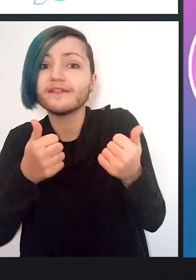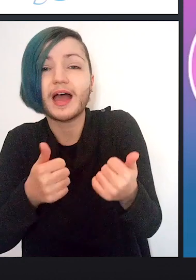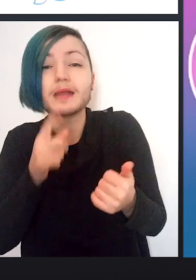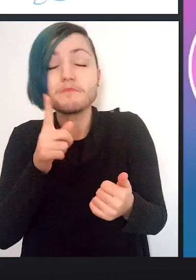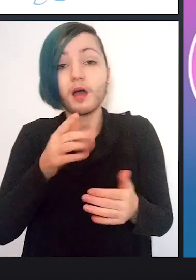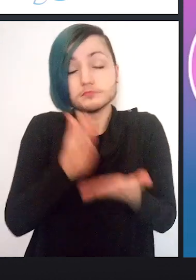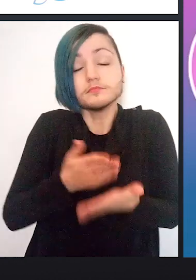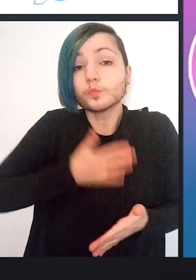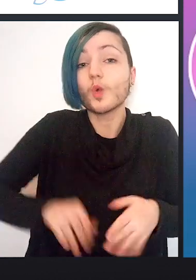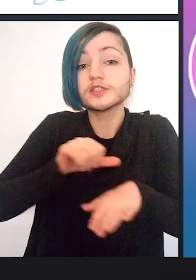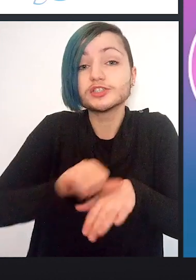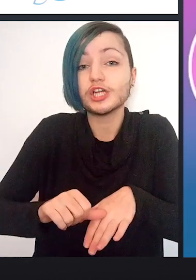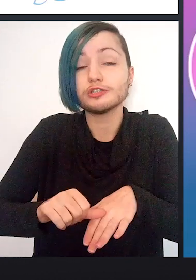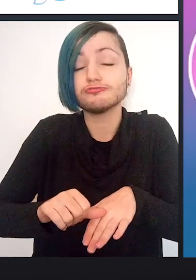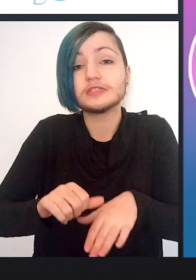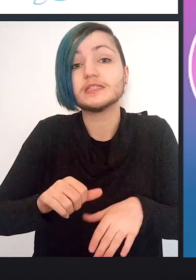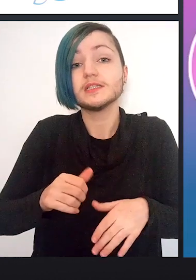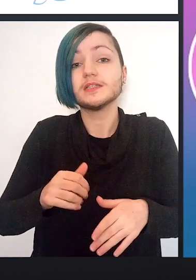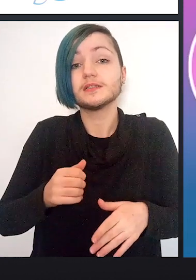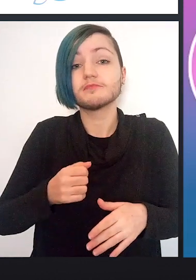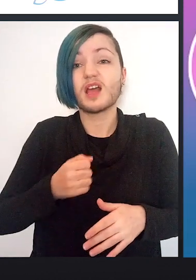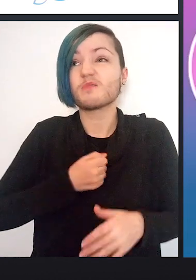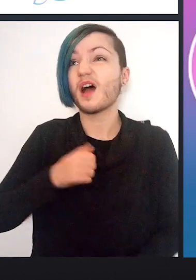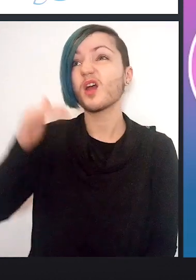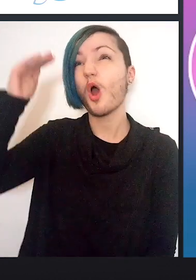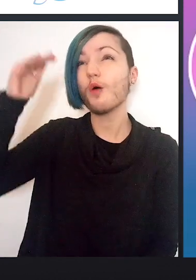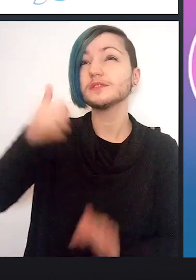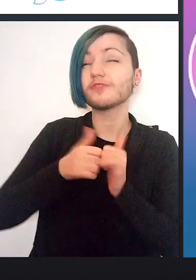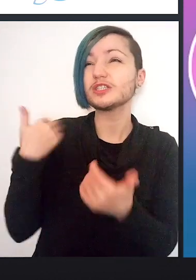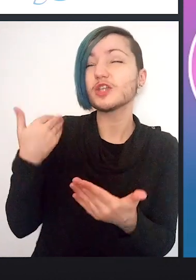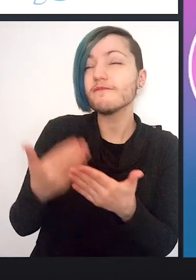But if you do want it, my oldest friend so far who